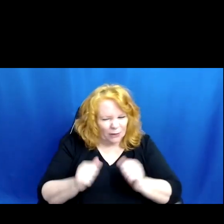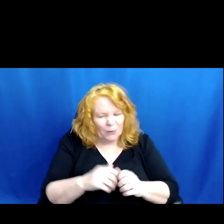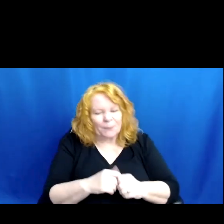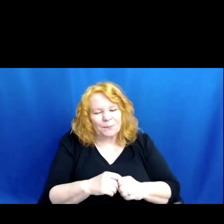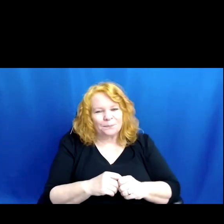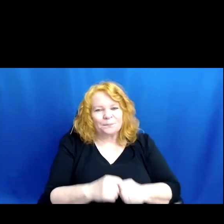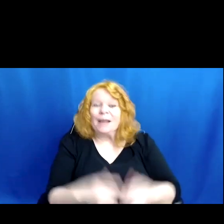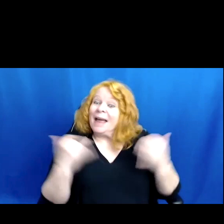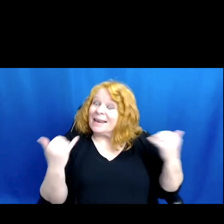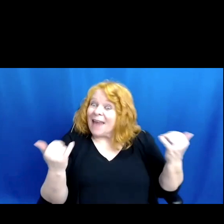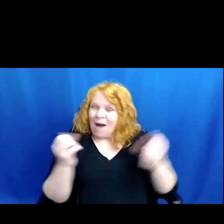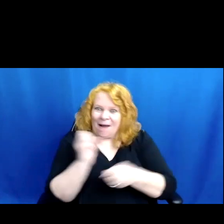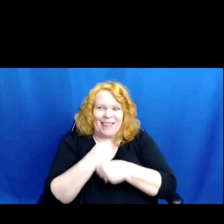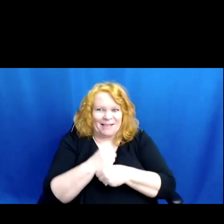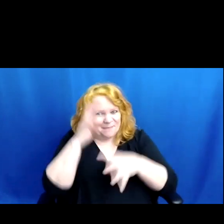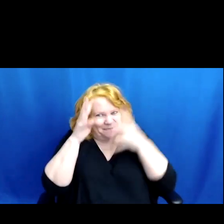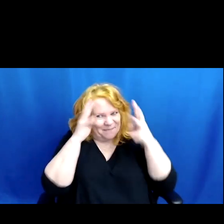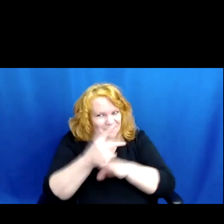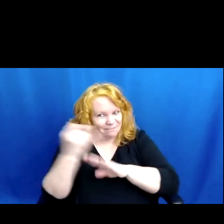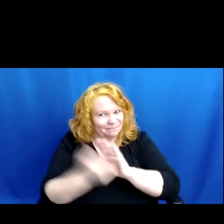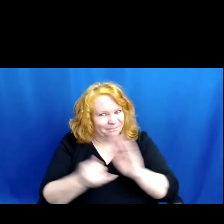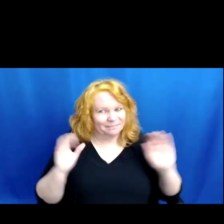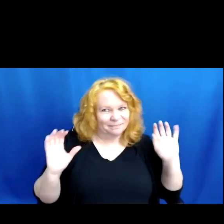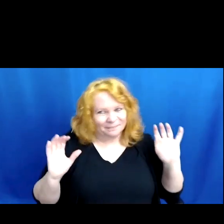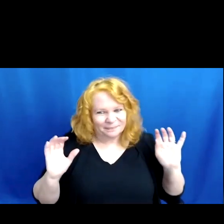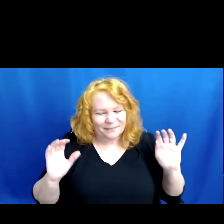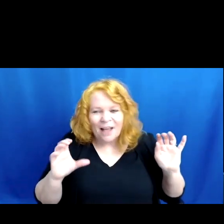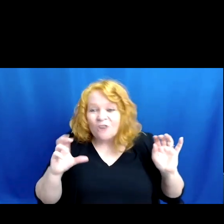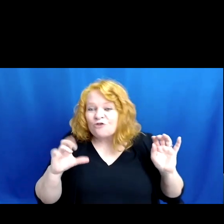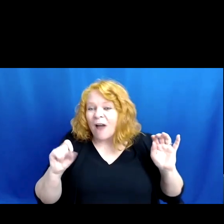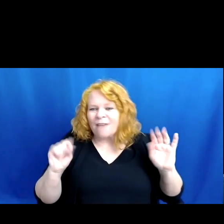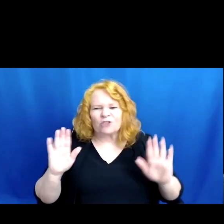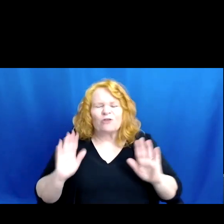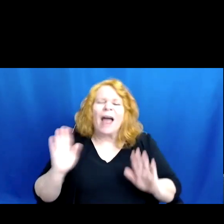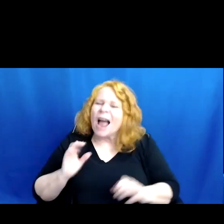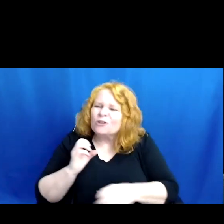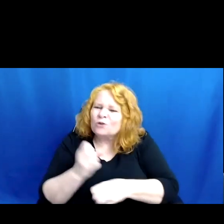Love doing crafts don’t you. Crafts are great. I used to love making crafts as a child.